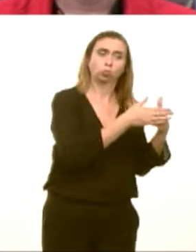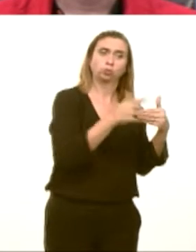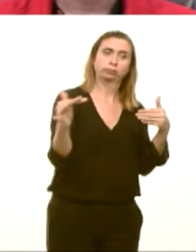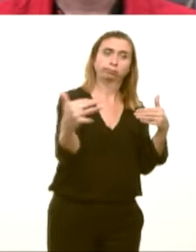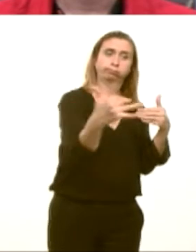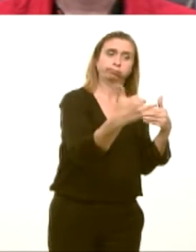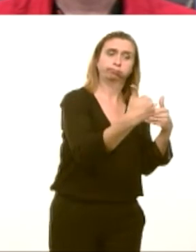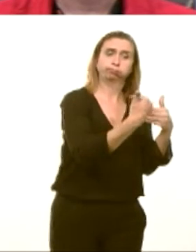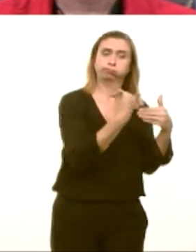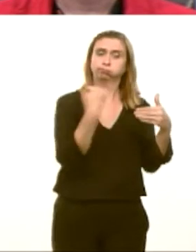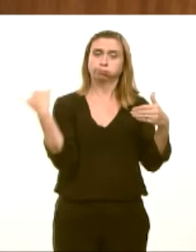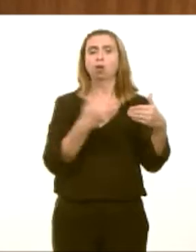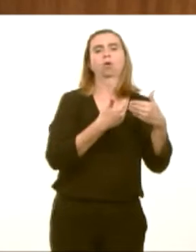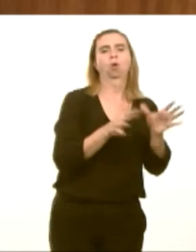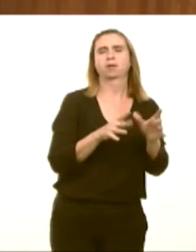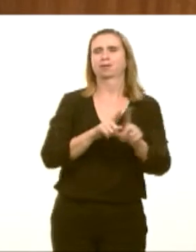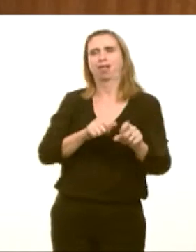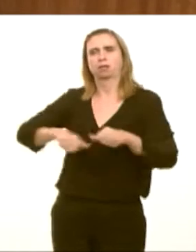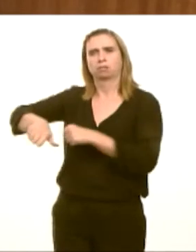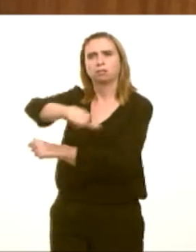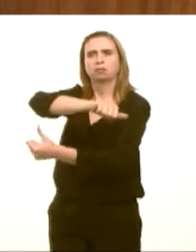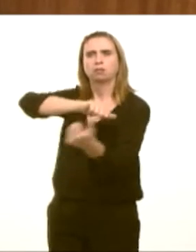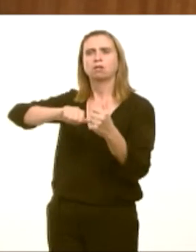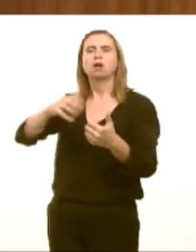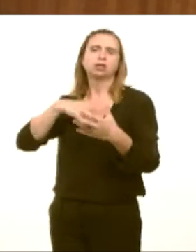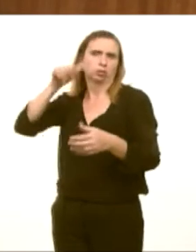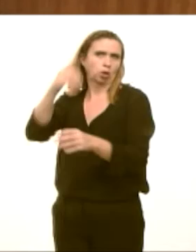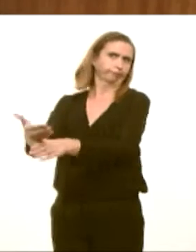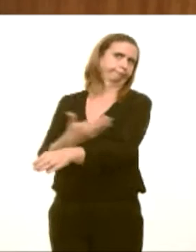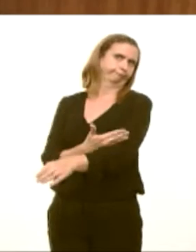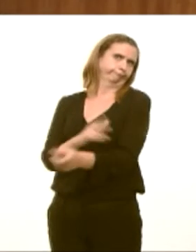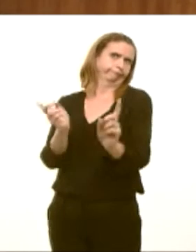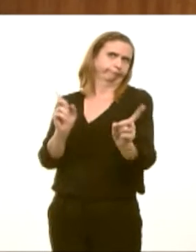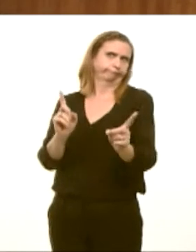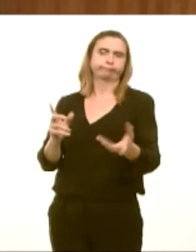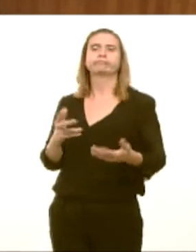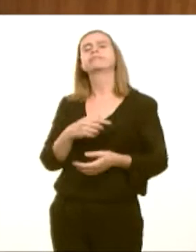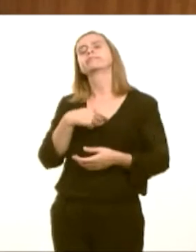Carwyn Jones: Well, this is a matter primarily for the organisers, but I do take on board what he says.